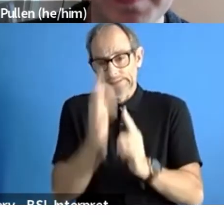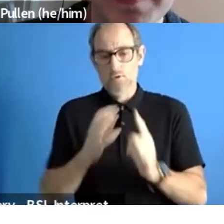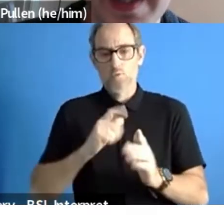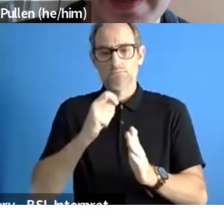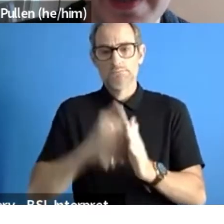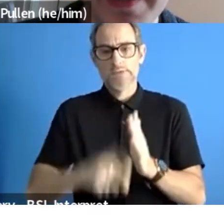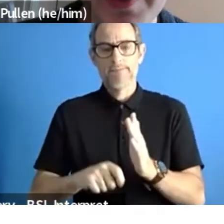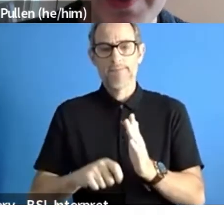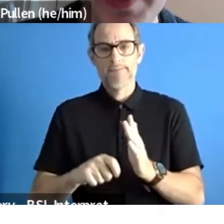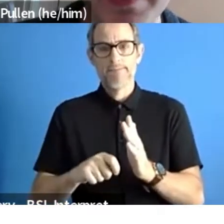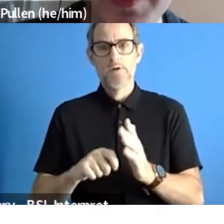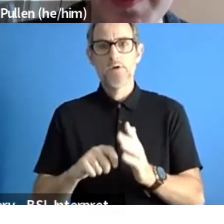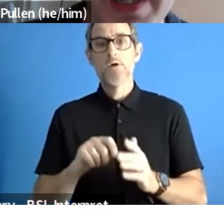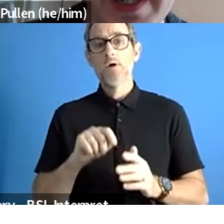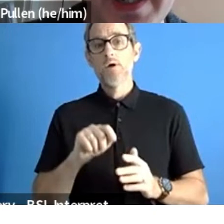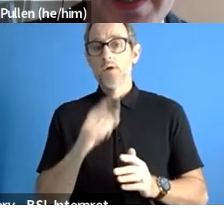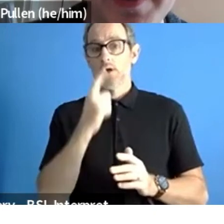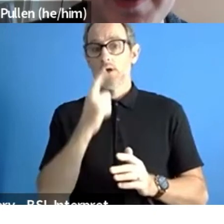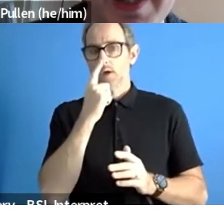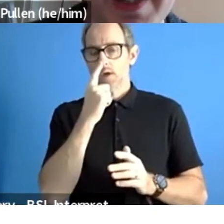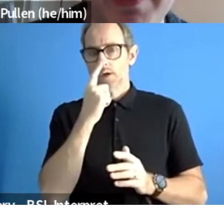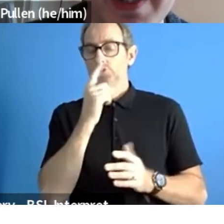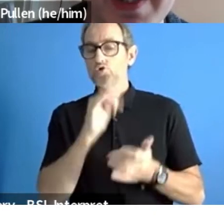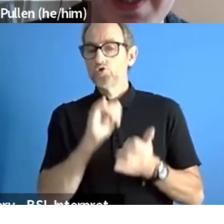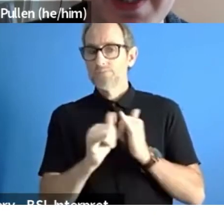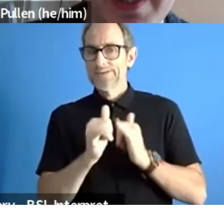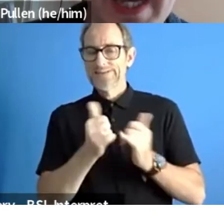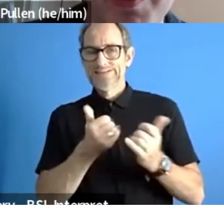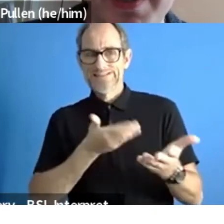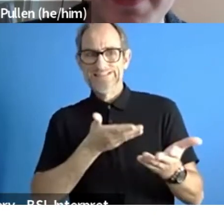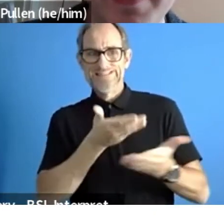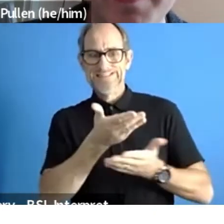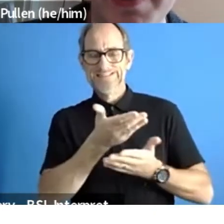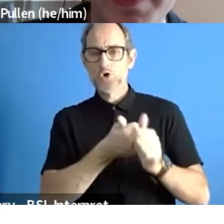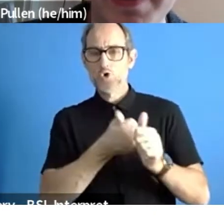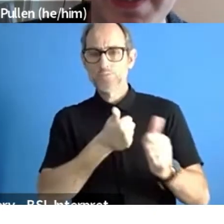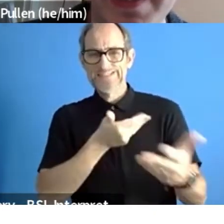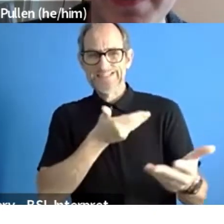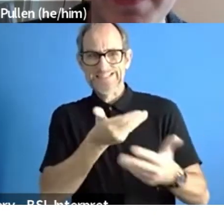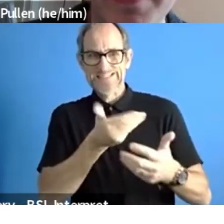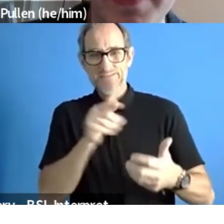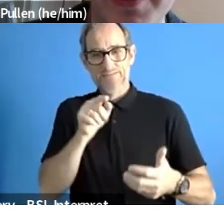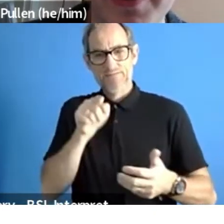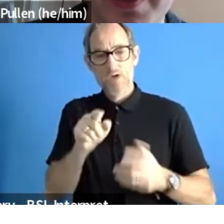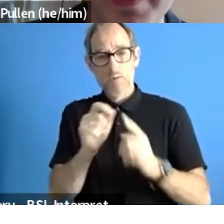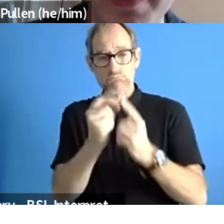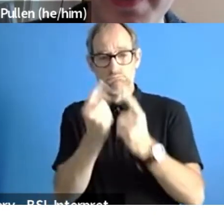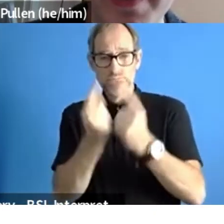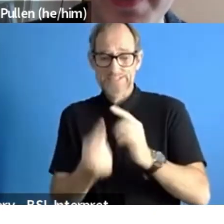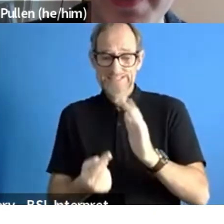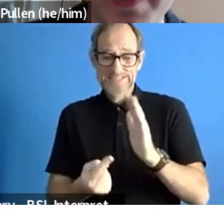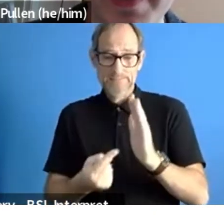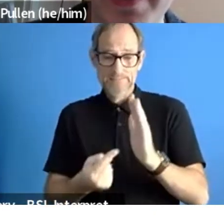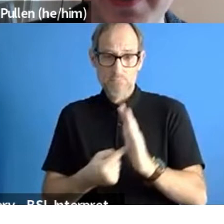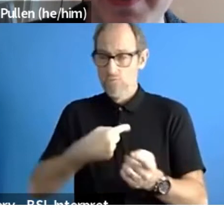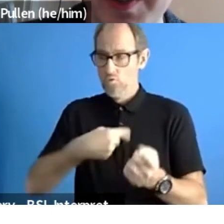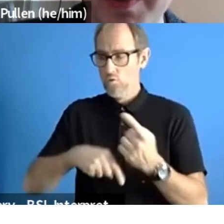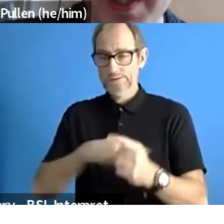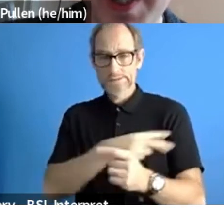There are difficult conversations to be had about how important accessibility is for article organisation.